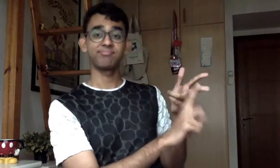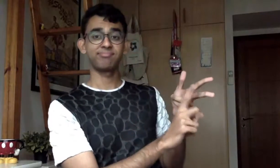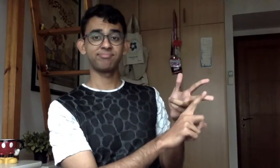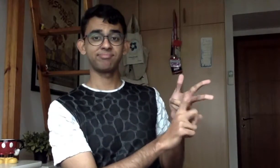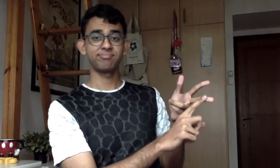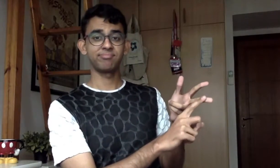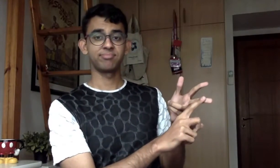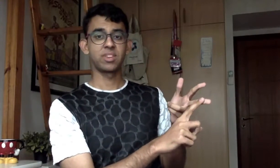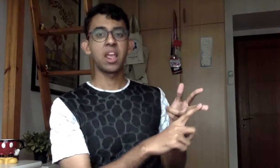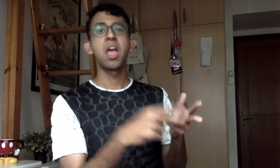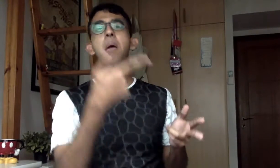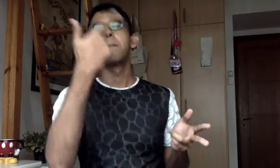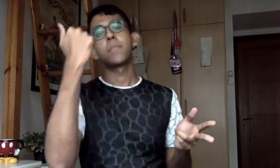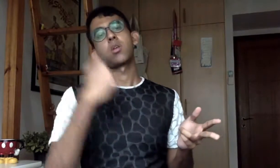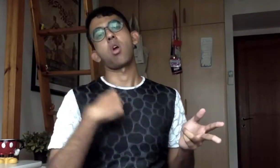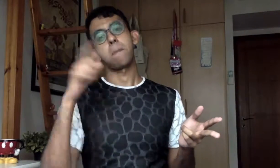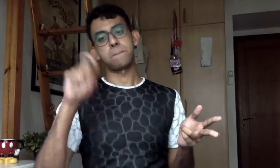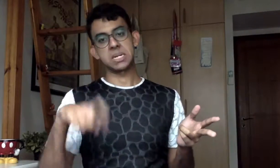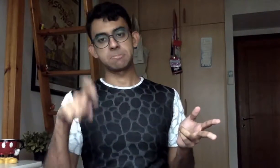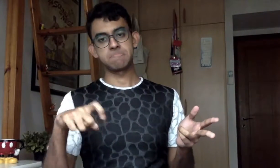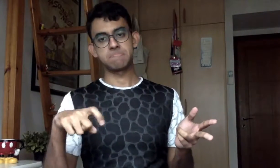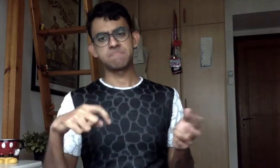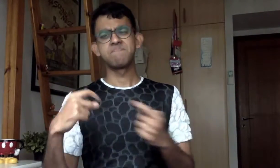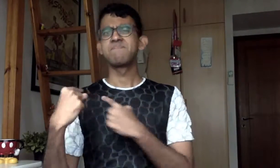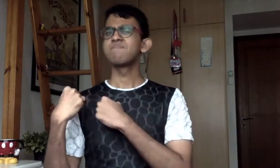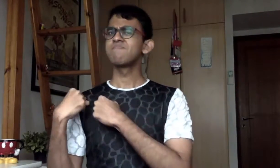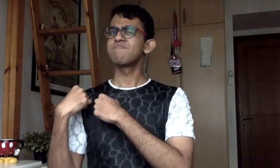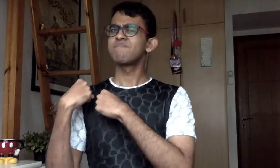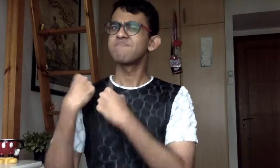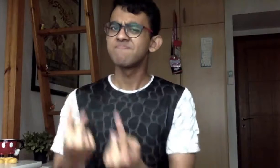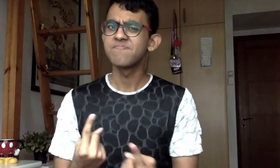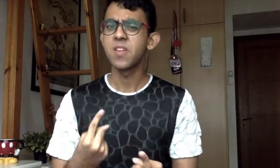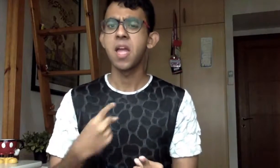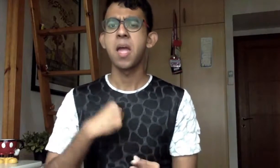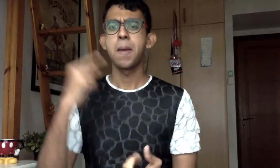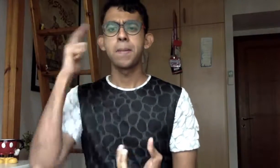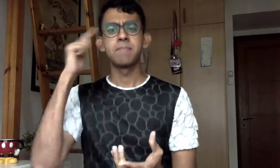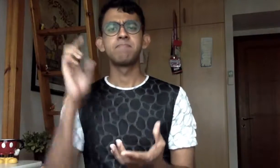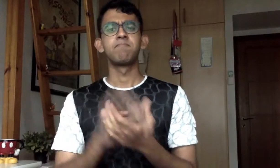And thirdly, because I must. For a long time, I've believed